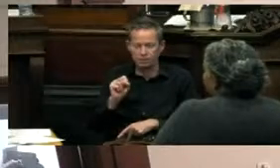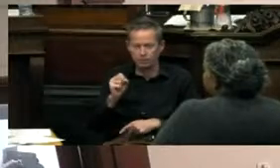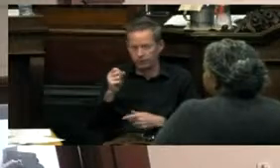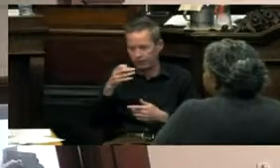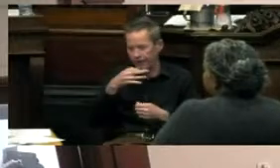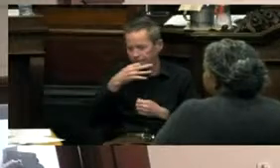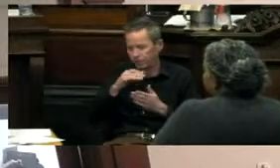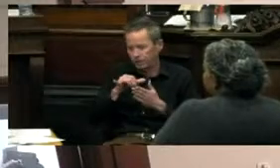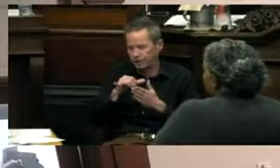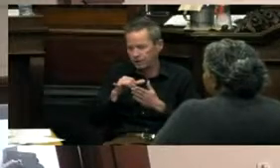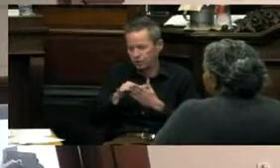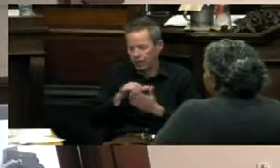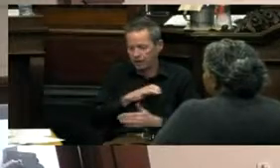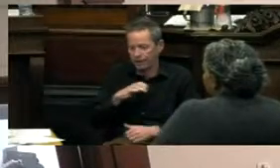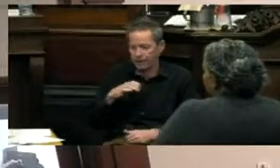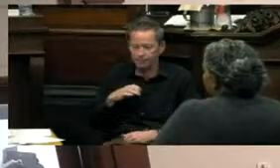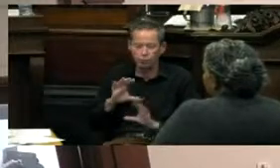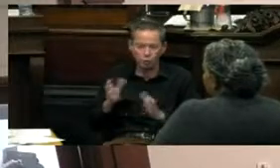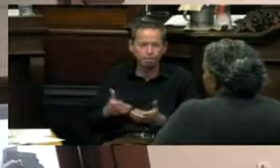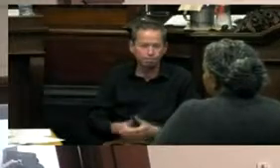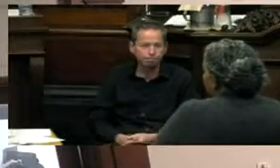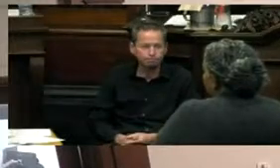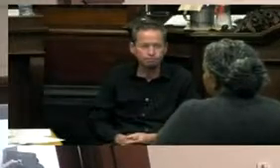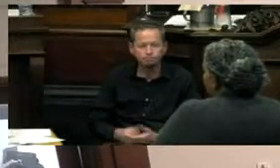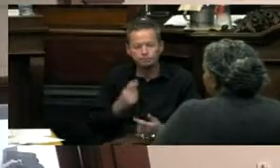would bring that kind of public